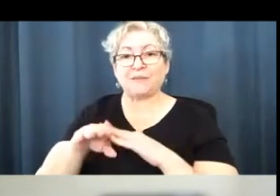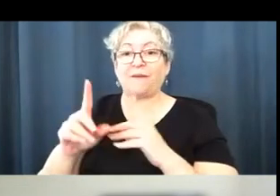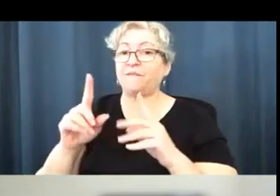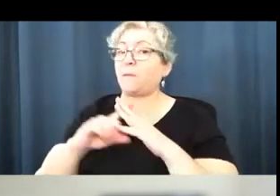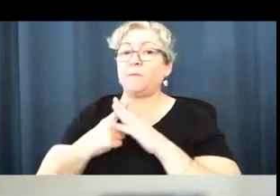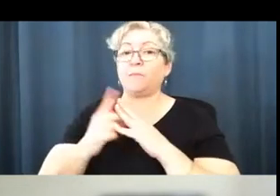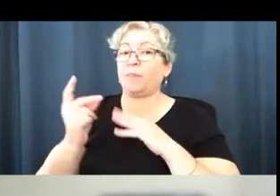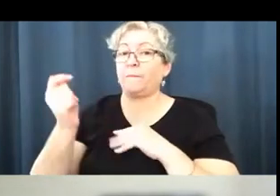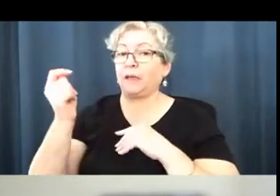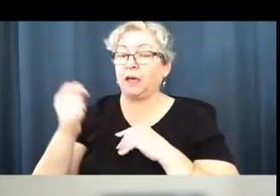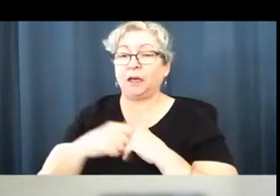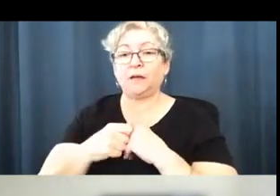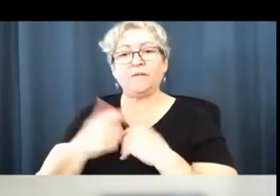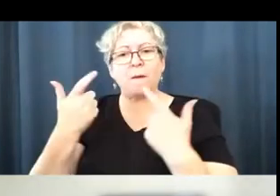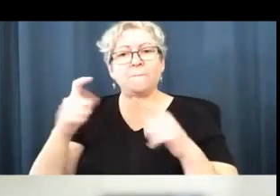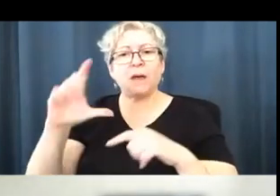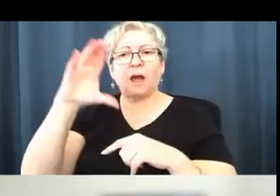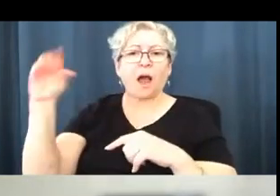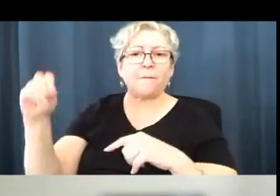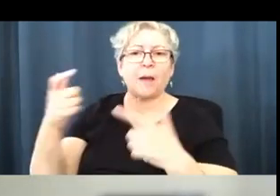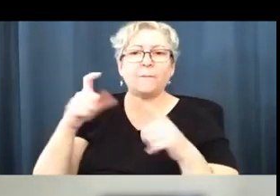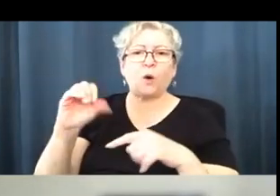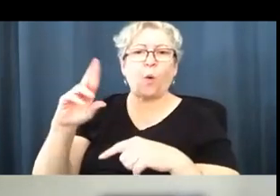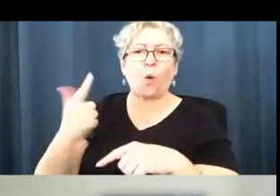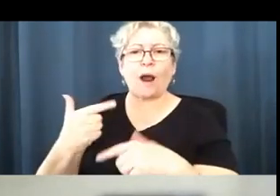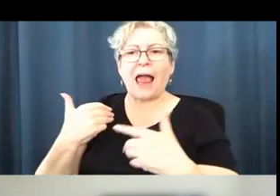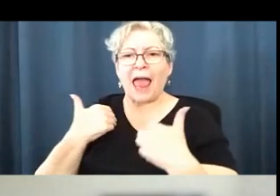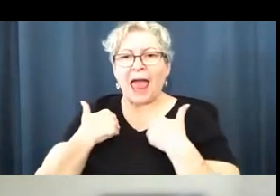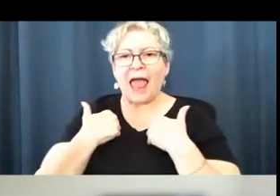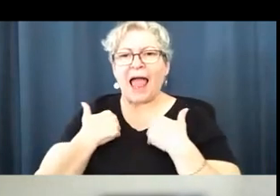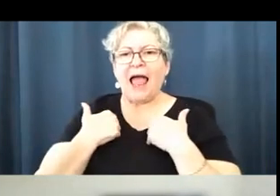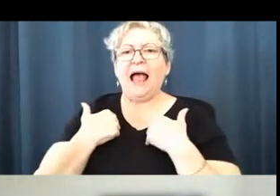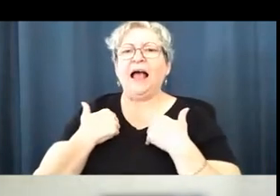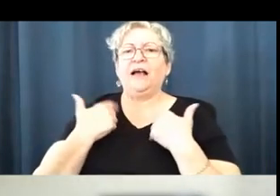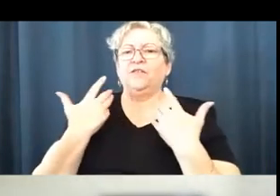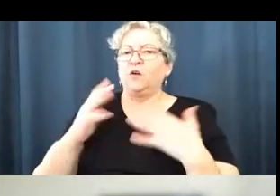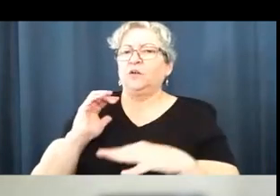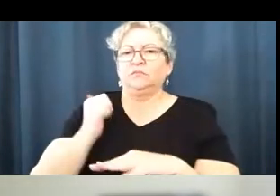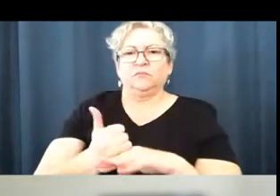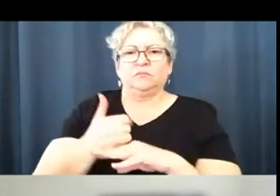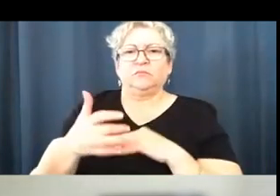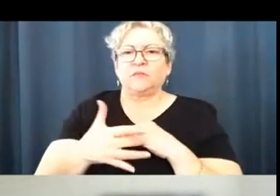For big company, for a big organization that has a whole design team and all of that stuff, usually they're using a design system